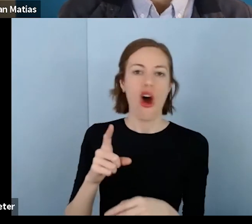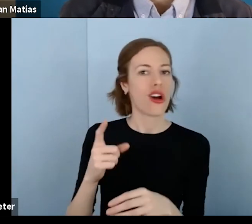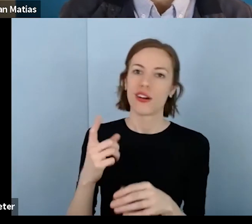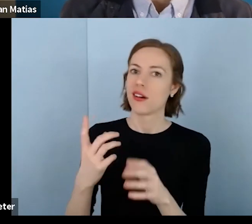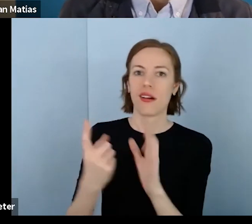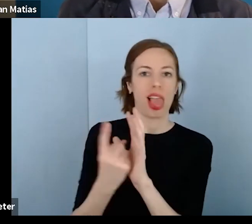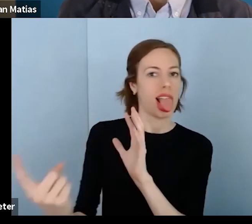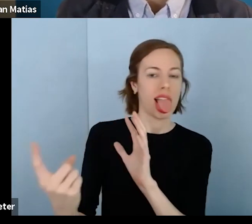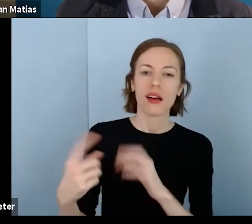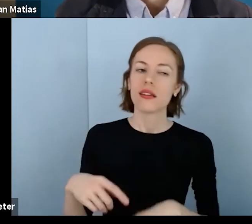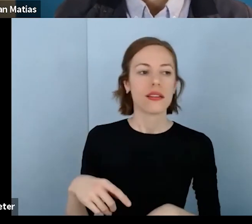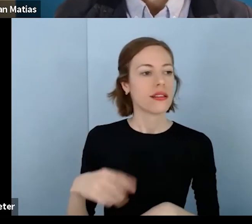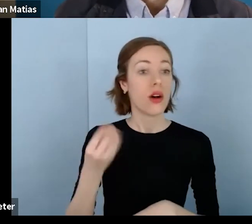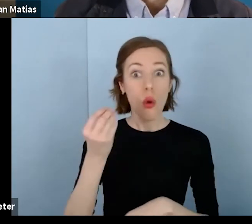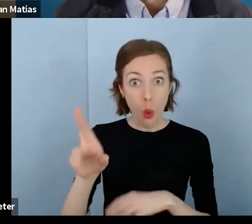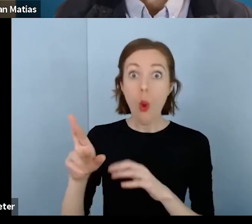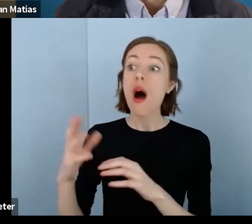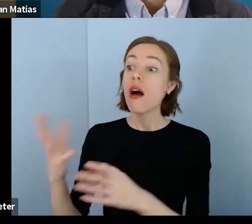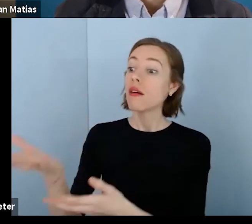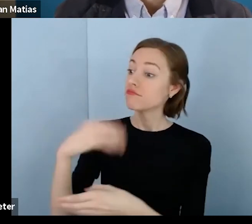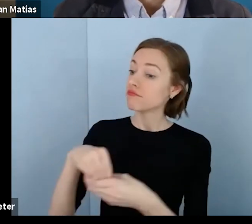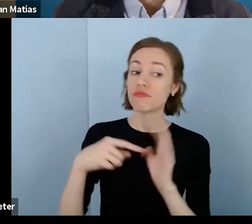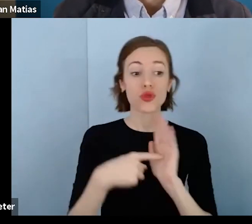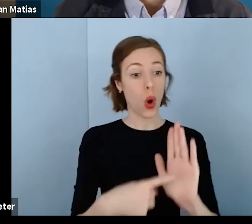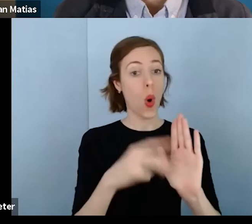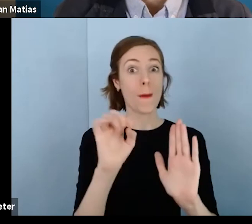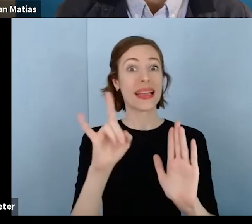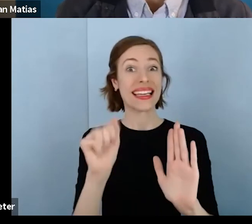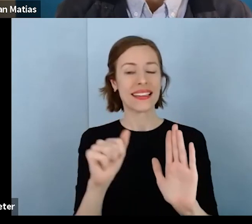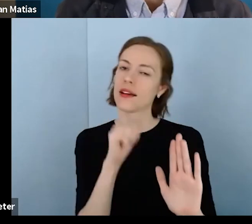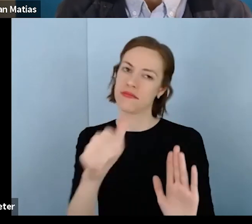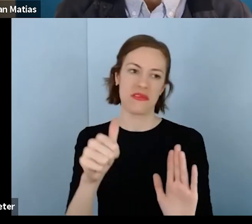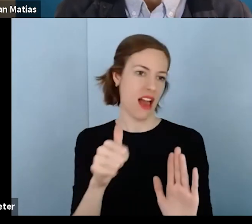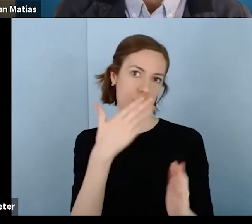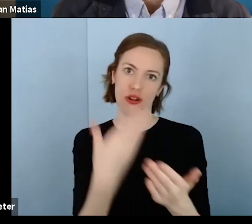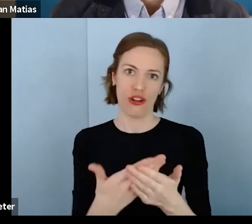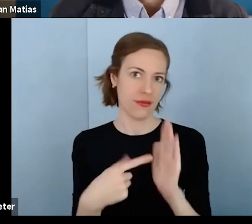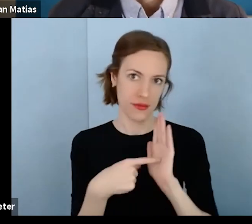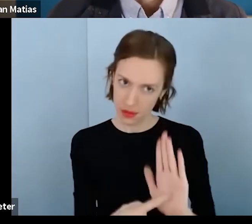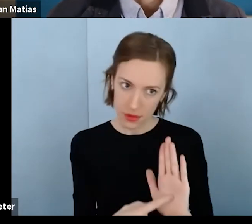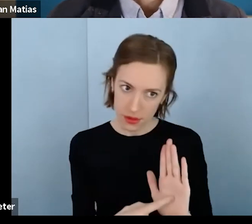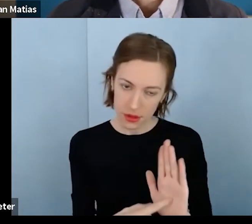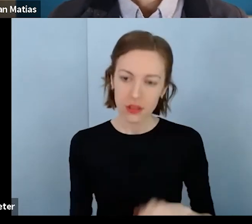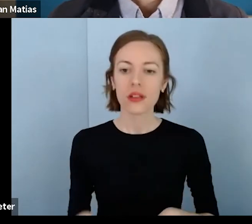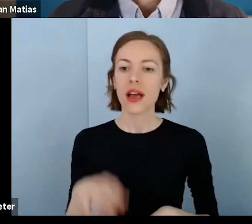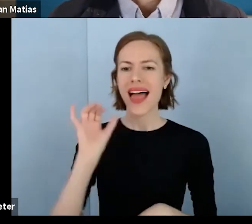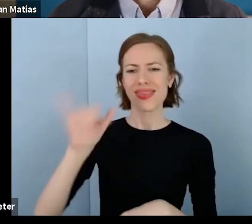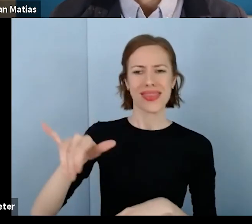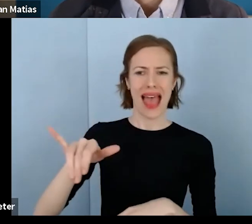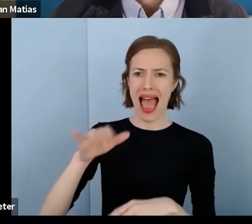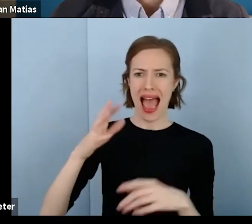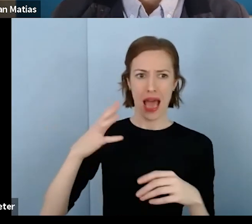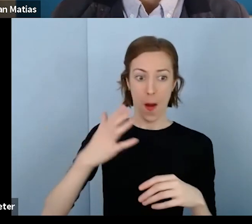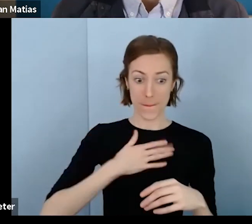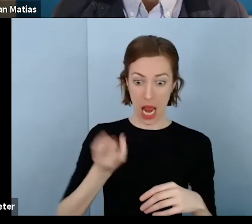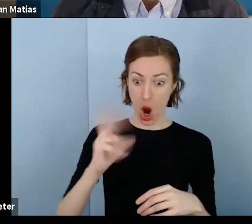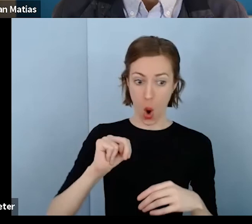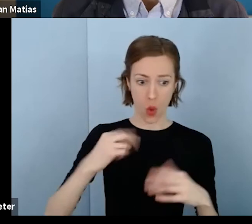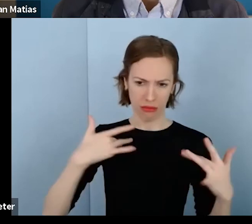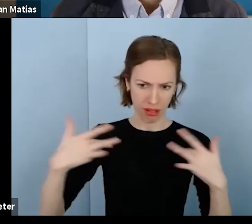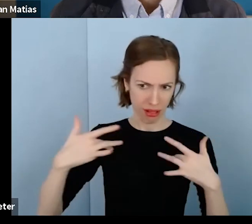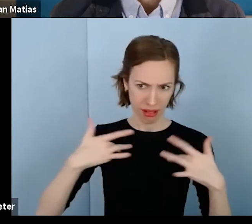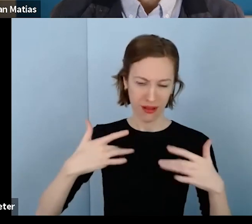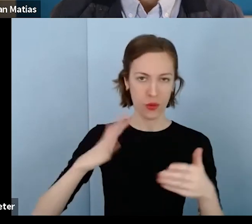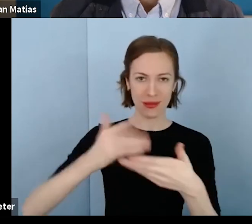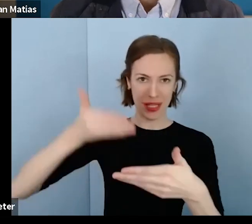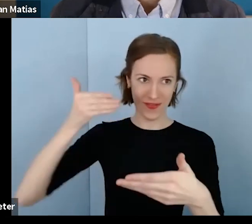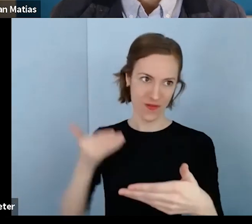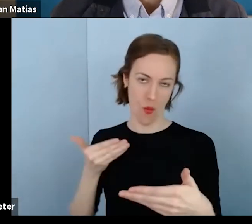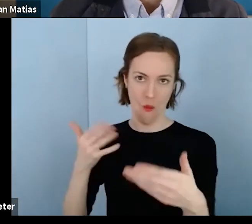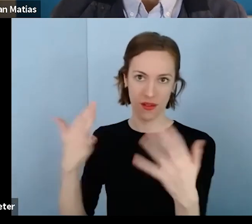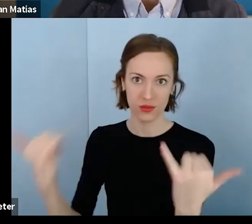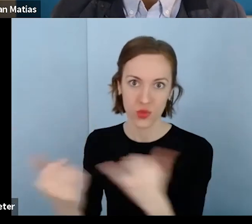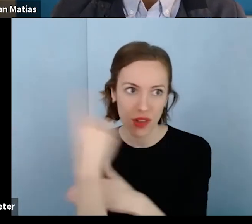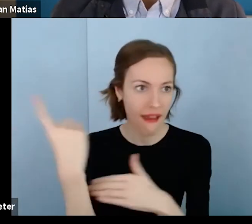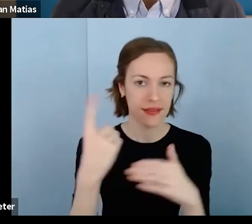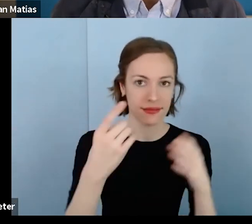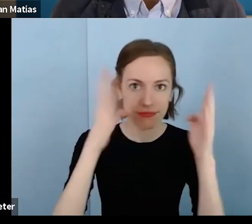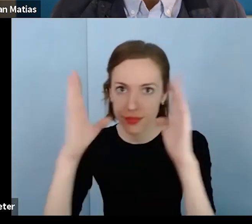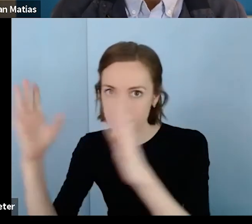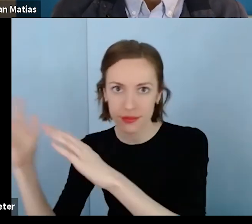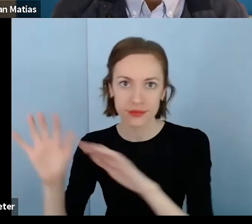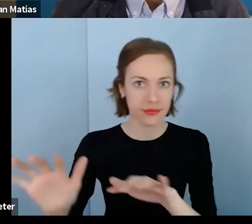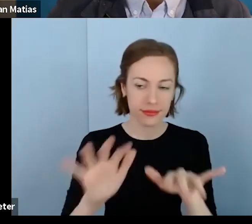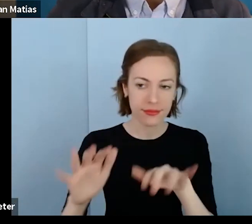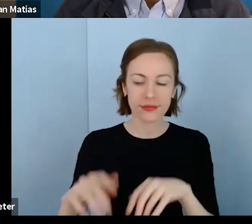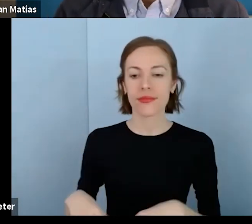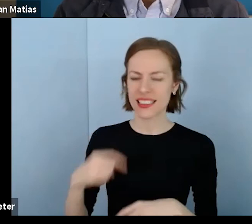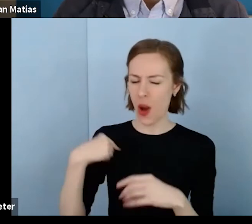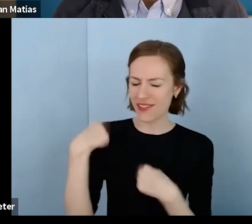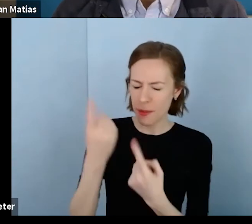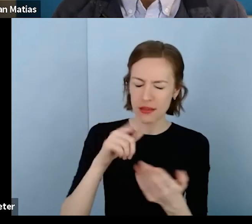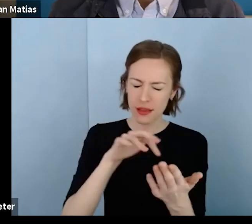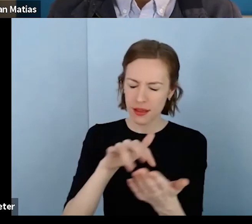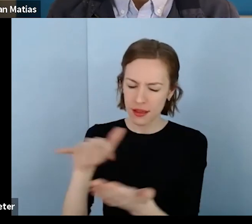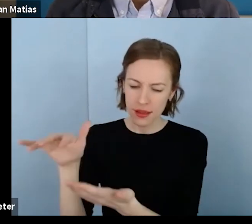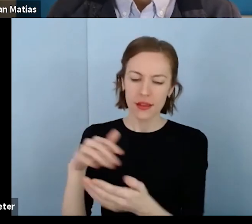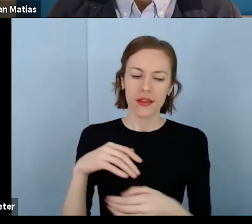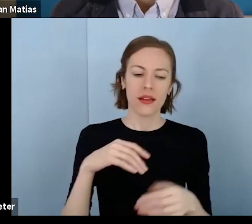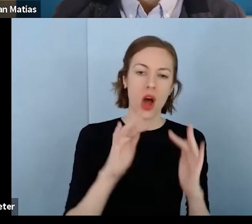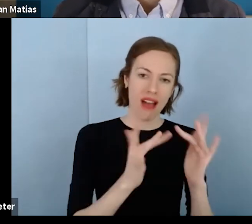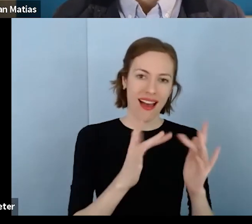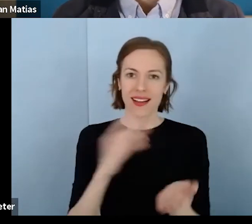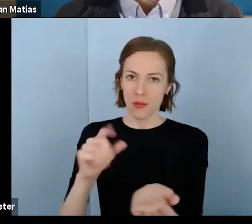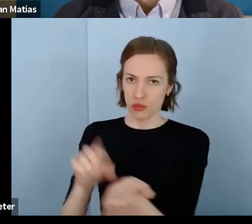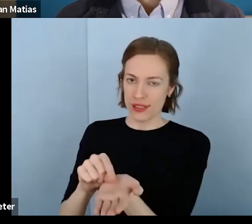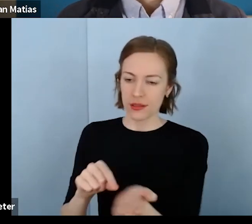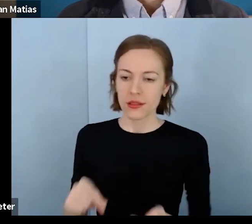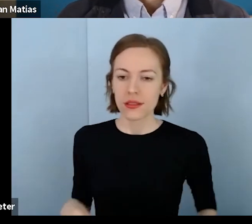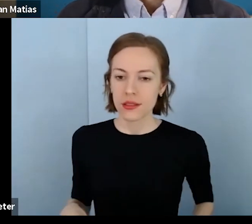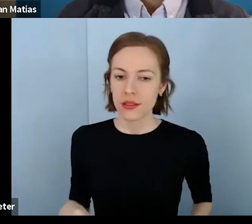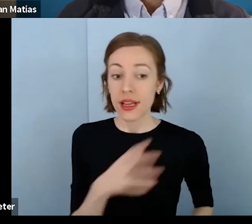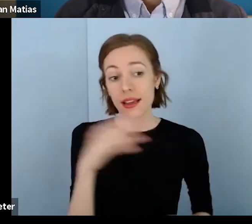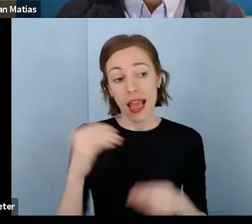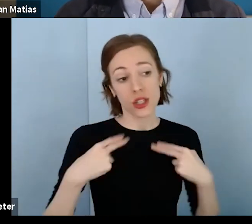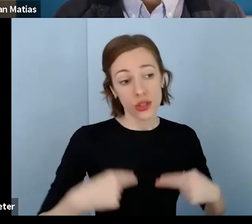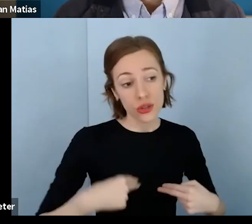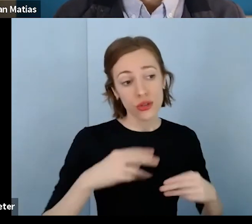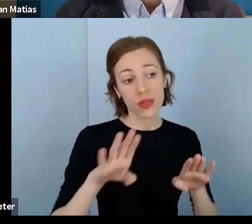long before long, long before we had the internet version of it. So I spent a fair amount of time studying that in print and online media and then looking at how human individual human behavior and our choices about who to have as friends who to listen